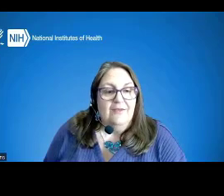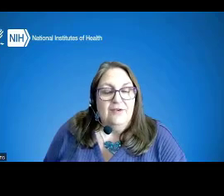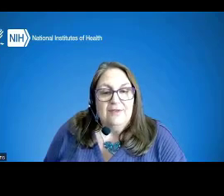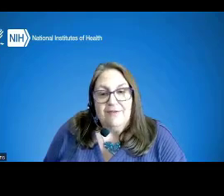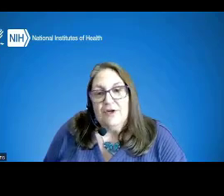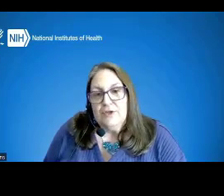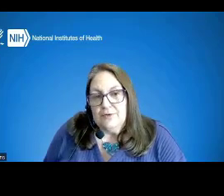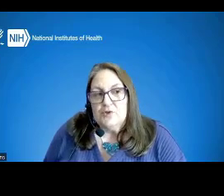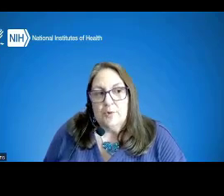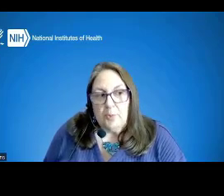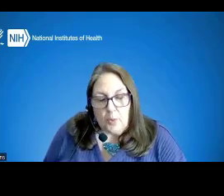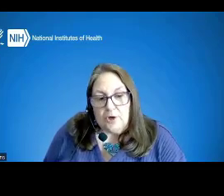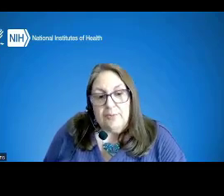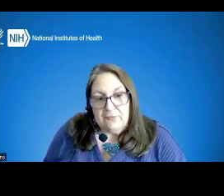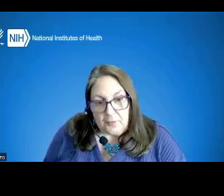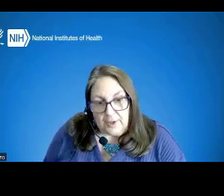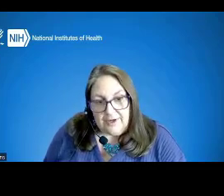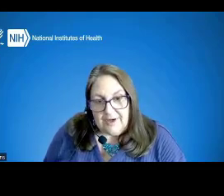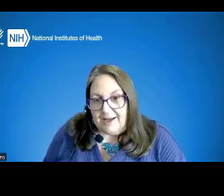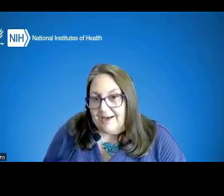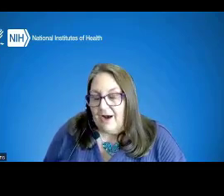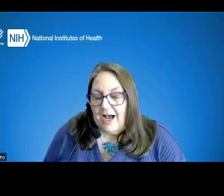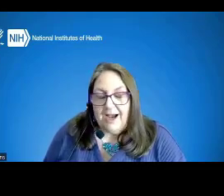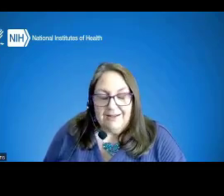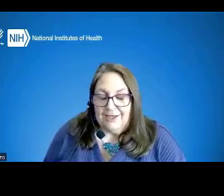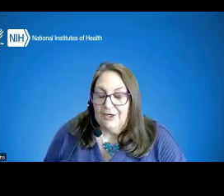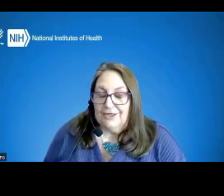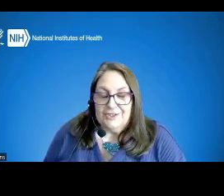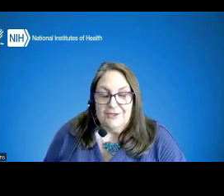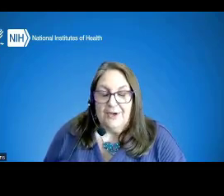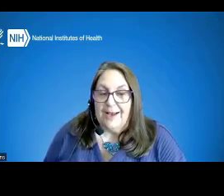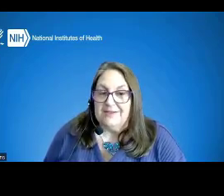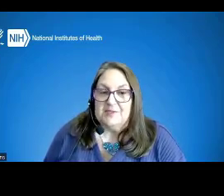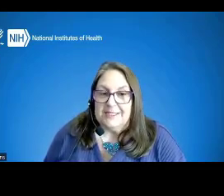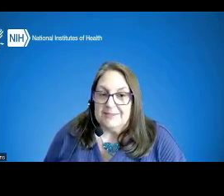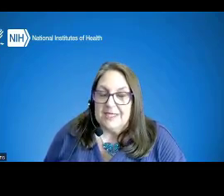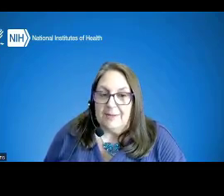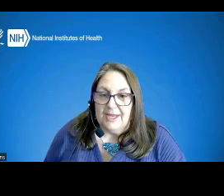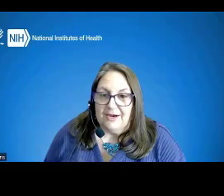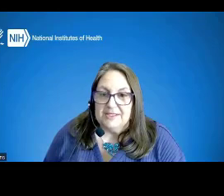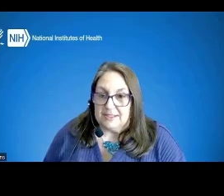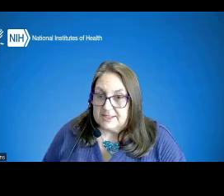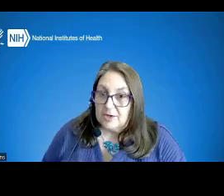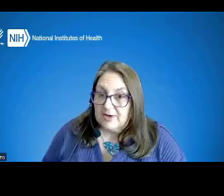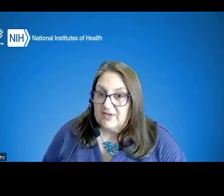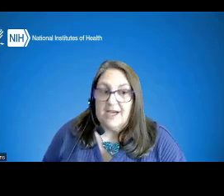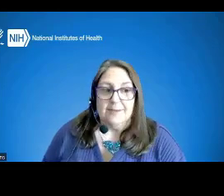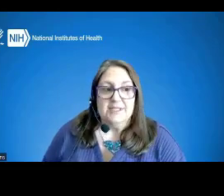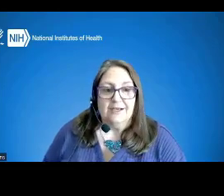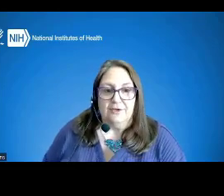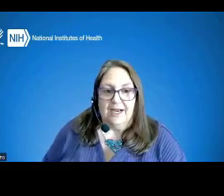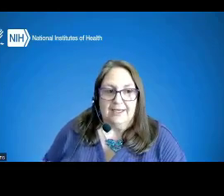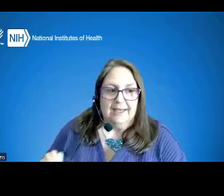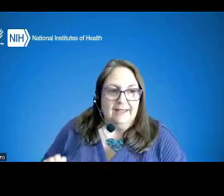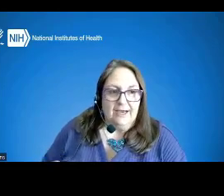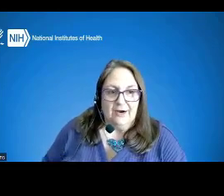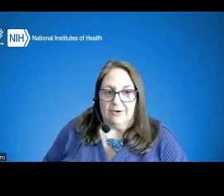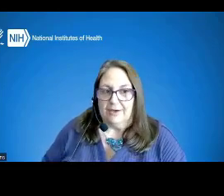If you've never used RePORTER before, and I highly encourage you to go out and spend some time there, it is a little bit of a time suck. You kind of get in there. You're like,